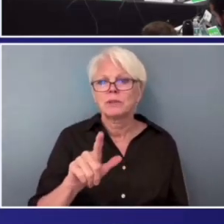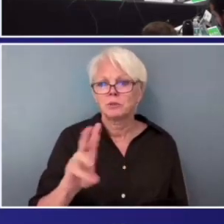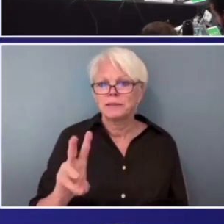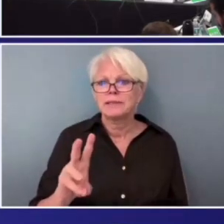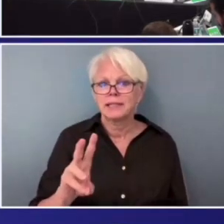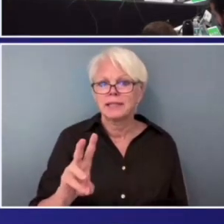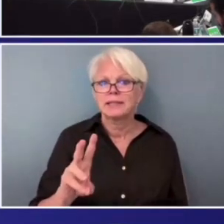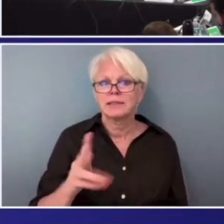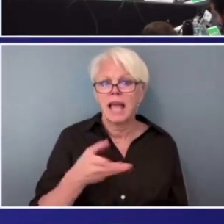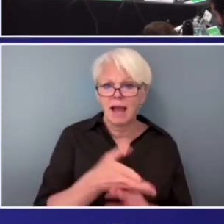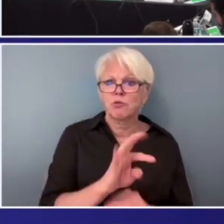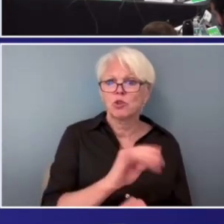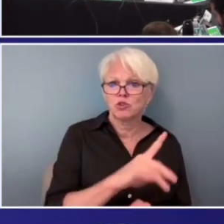Am I -- Eric, am I correct on this?